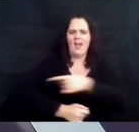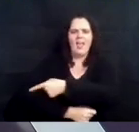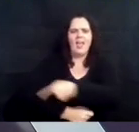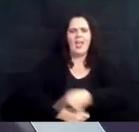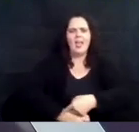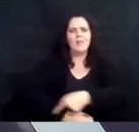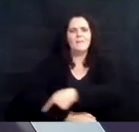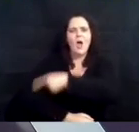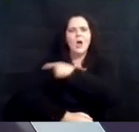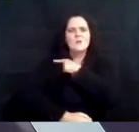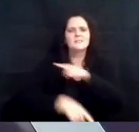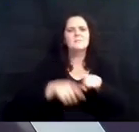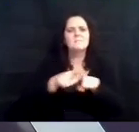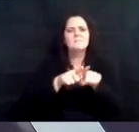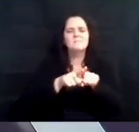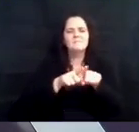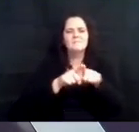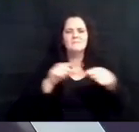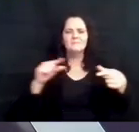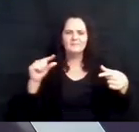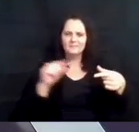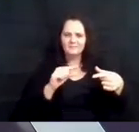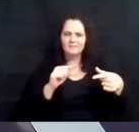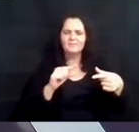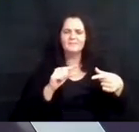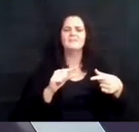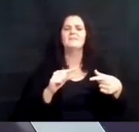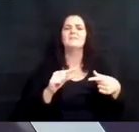And so, she set them up in her studio, arranged them, put a powerful light